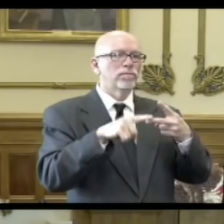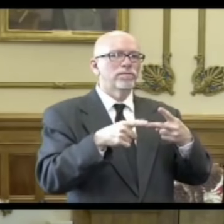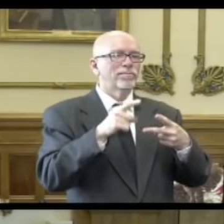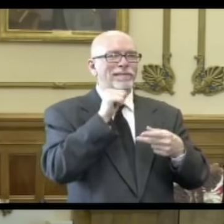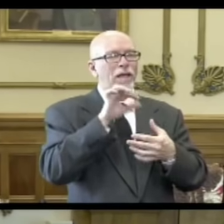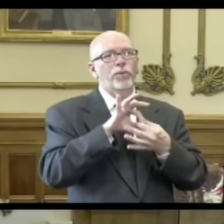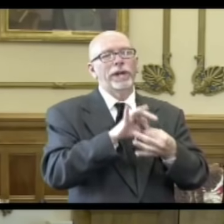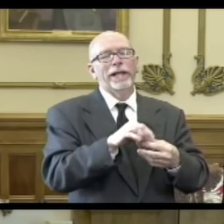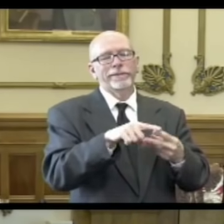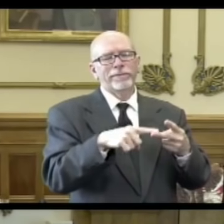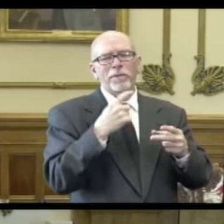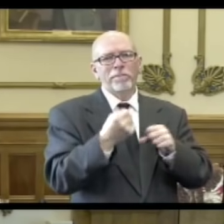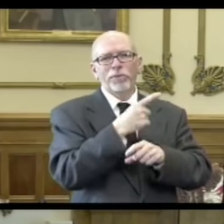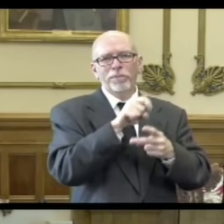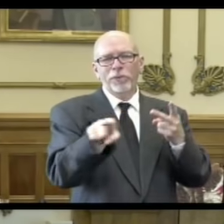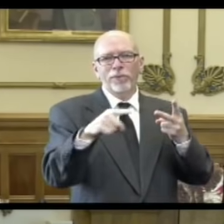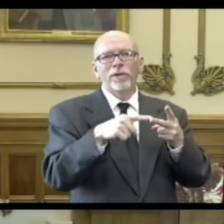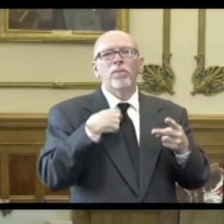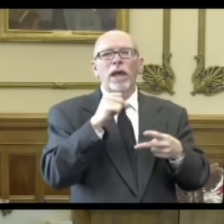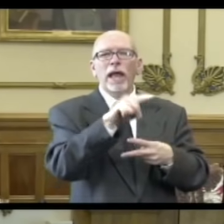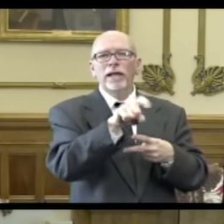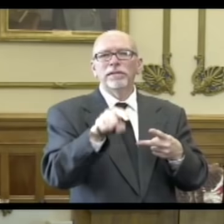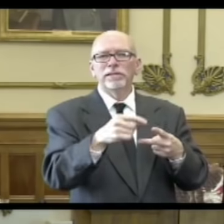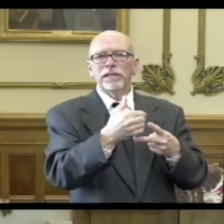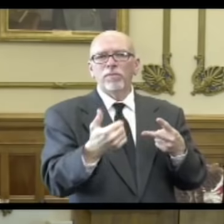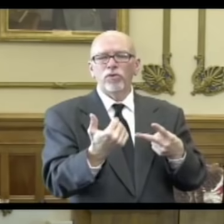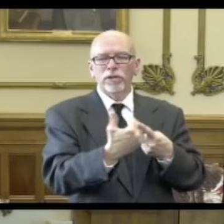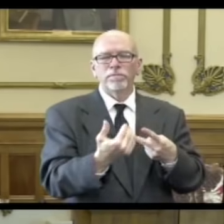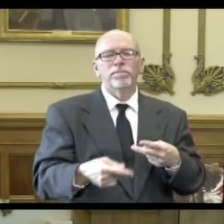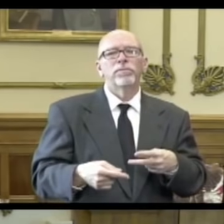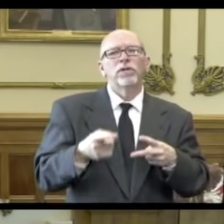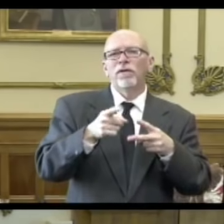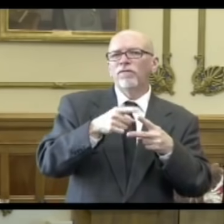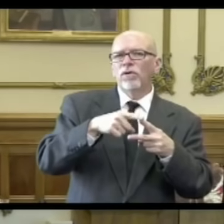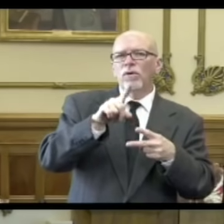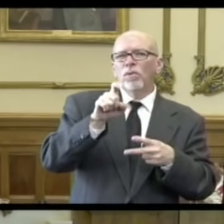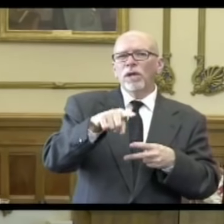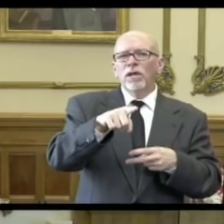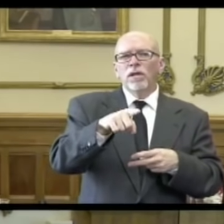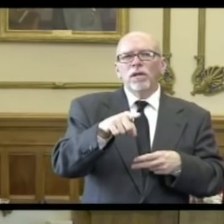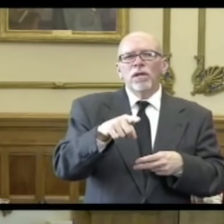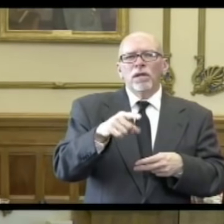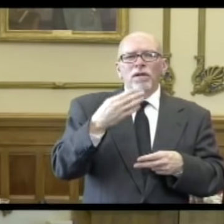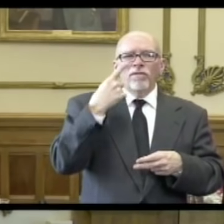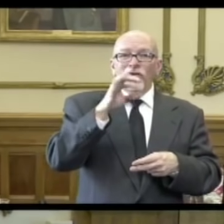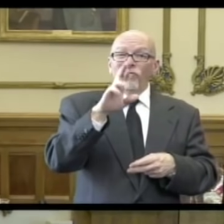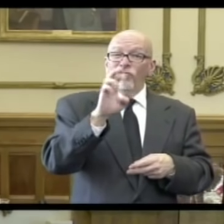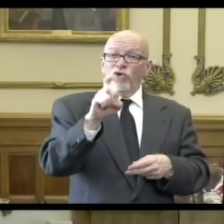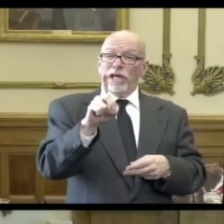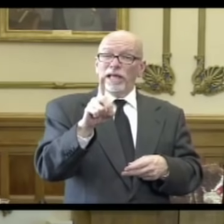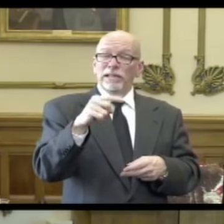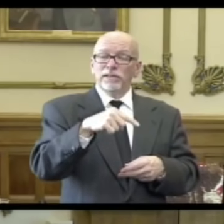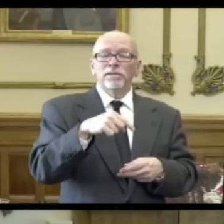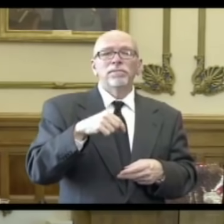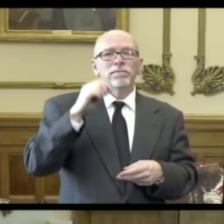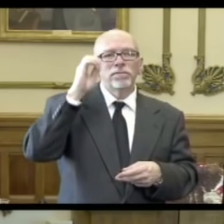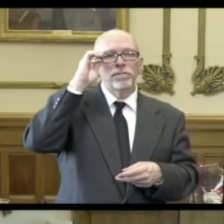APPRECIATE ITS WE HAVE A GREAT TEAM, THIS IS EVIDENCED DAILY. I HAVE 2 QUESTIONS AND THEY'RE COMPLETELY UNRELATED